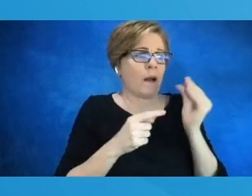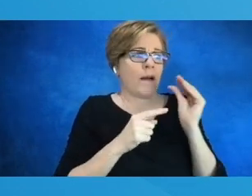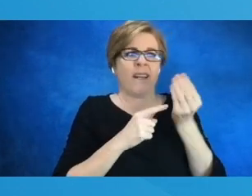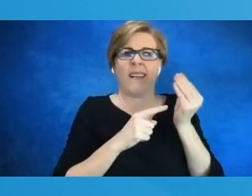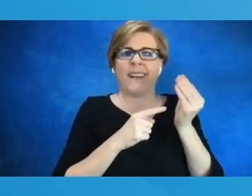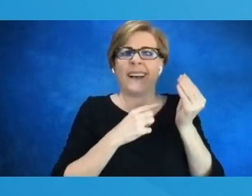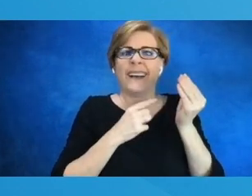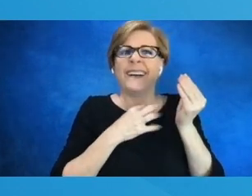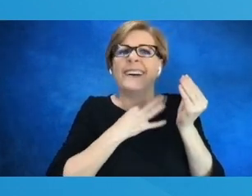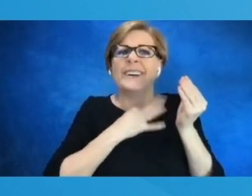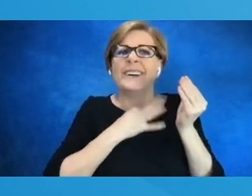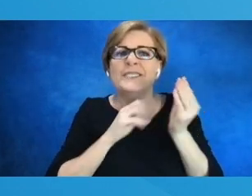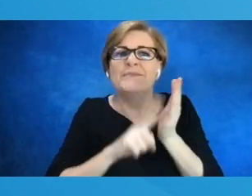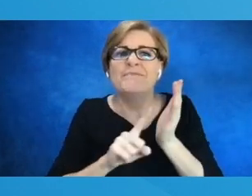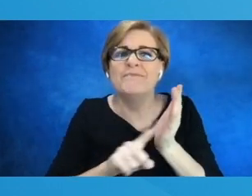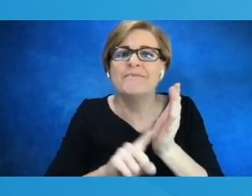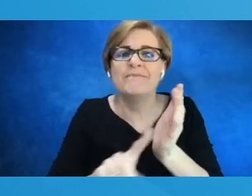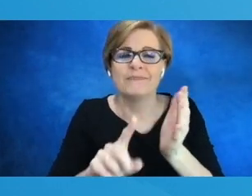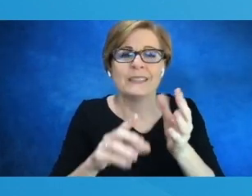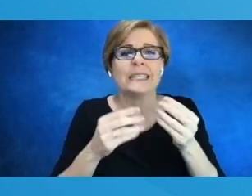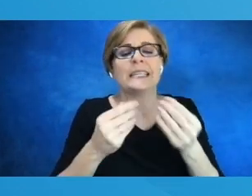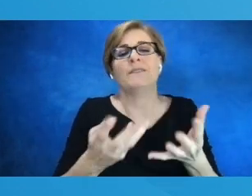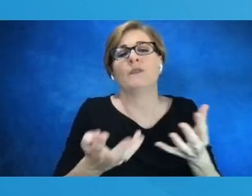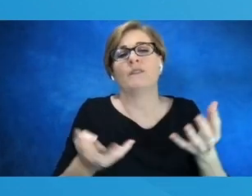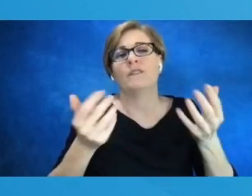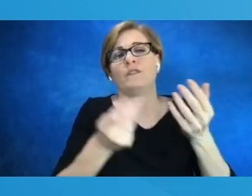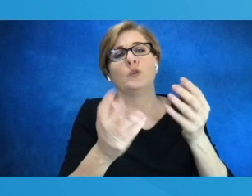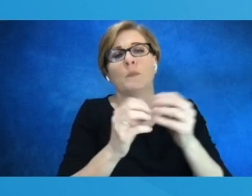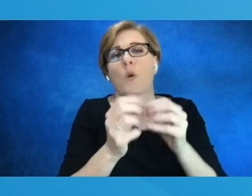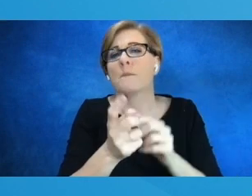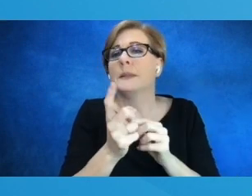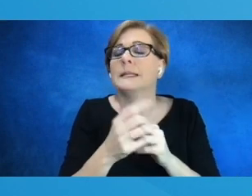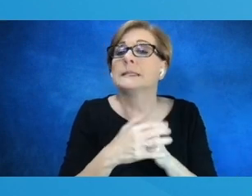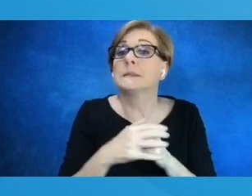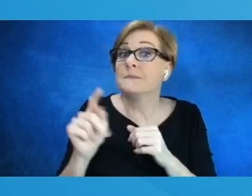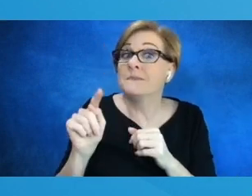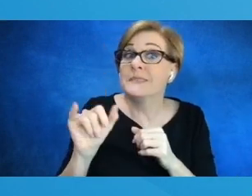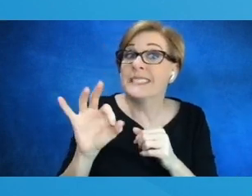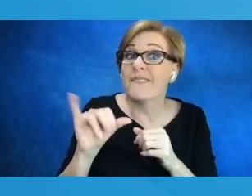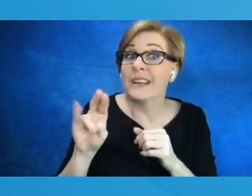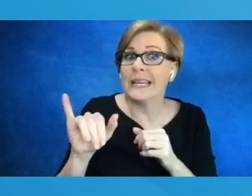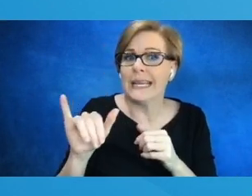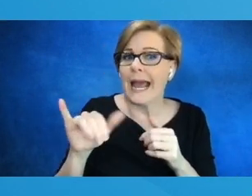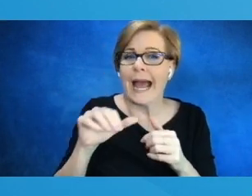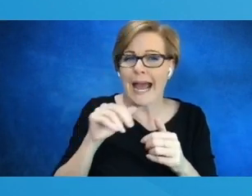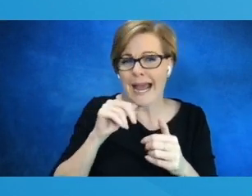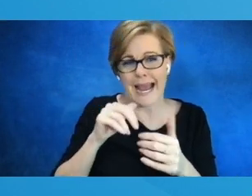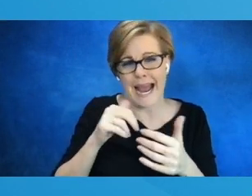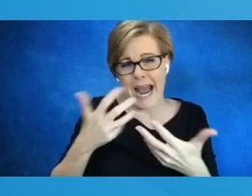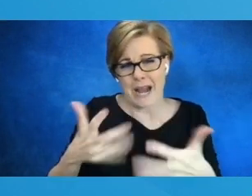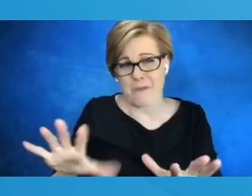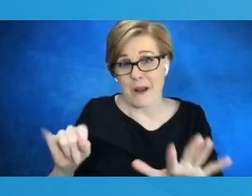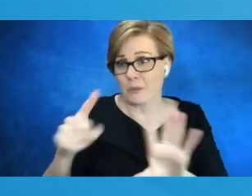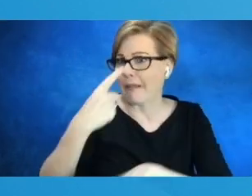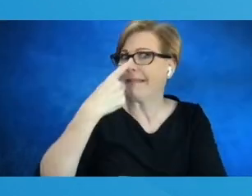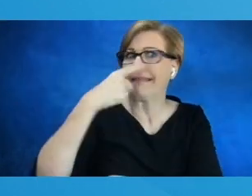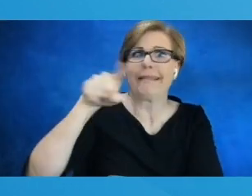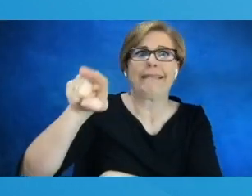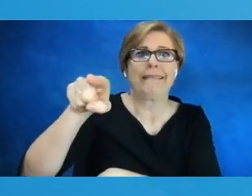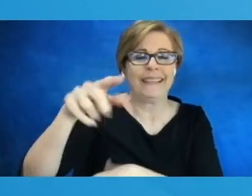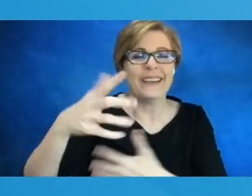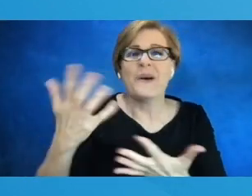And Tiffany, I don't mean to put you on the spot, but maybe what's a new understanding